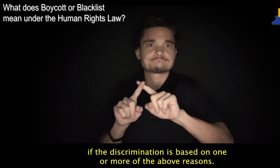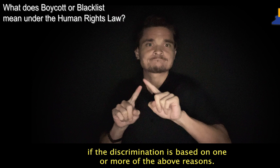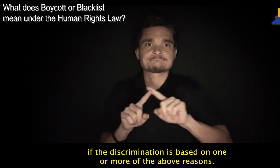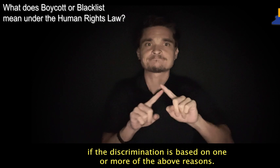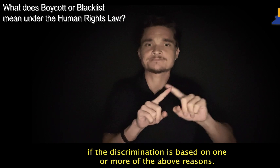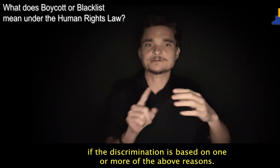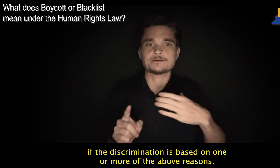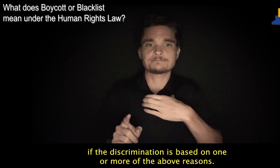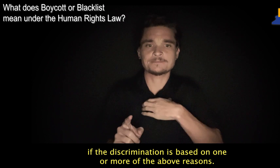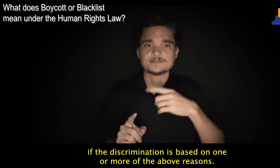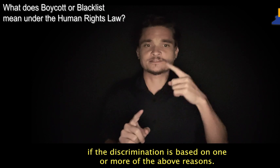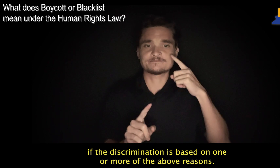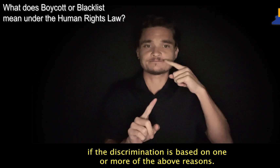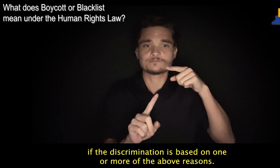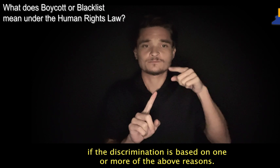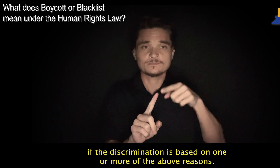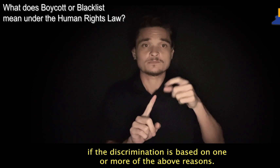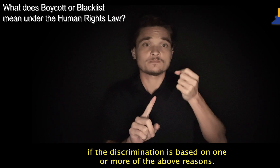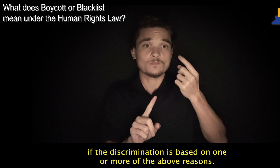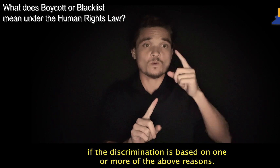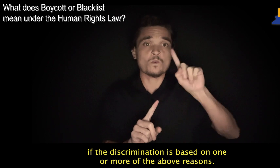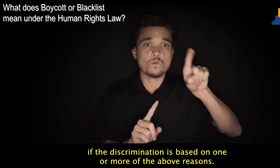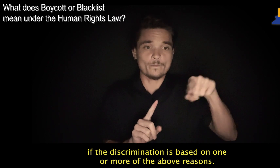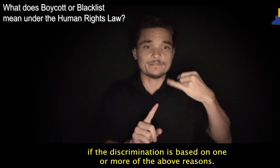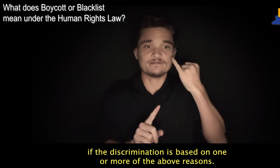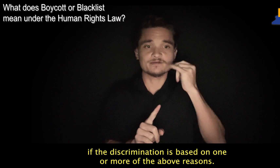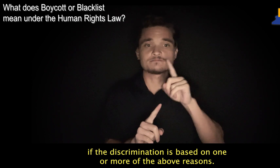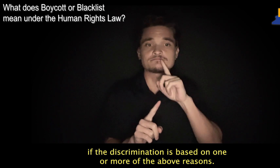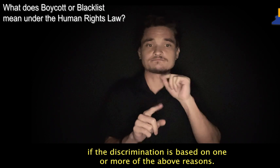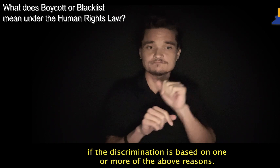if the discrimination is based on one or more of the above reasons.